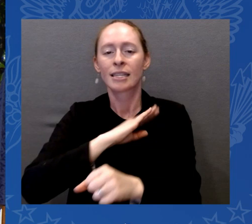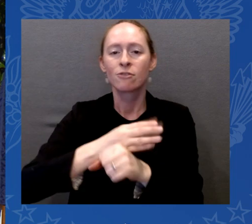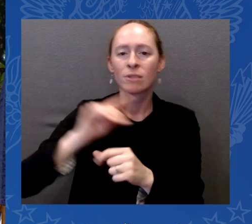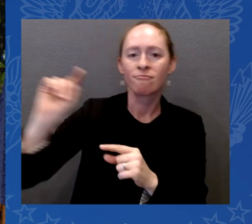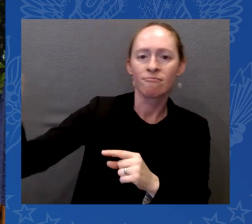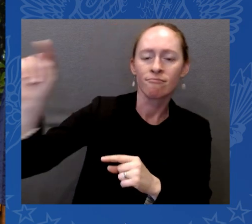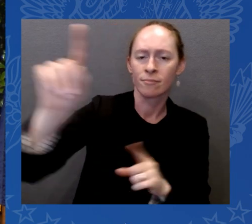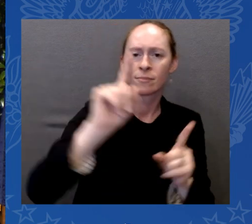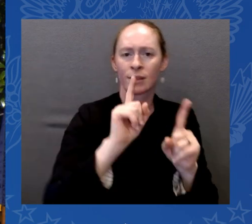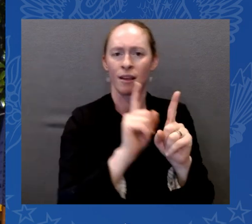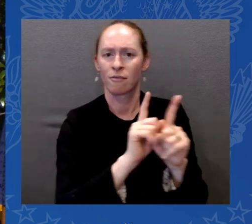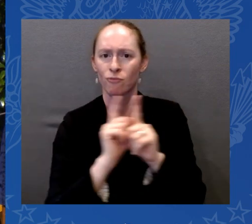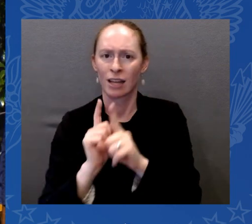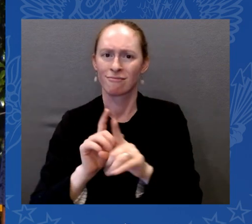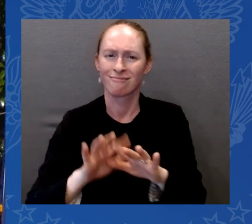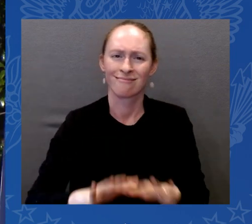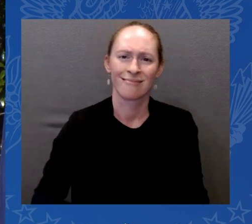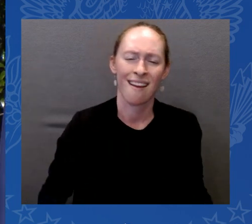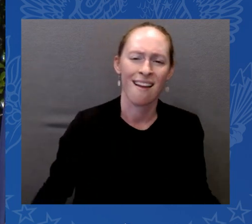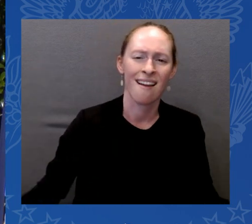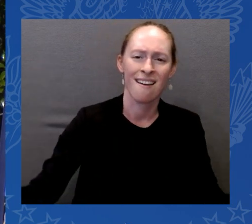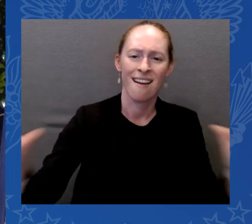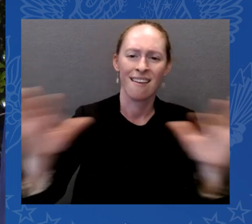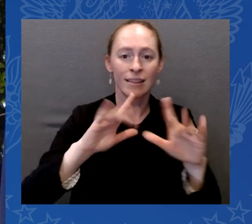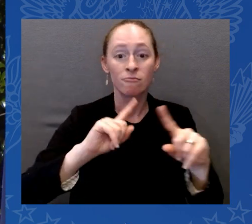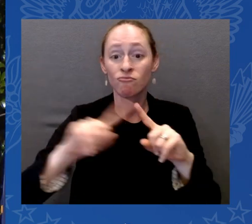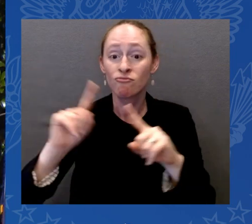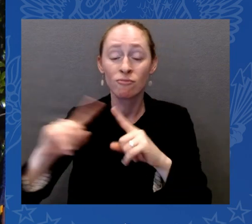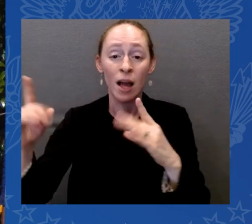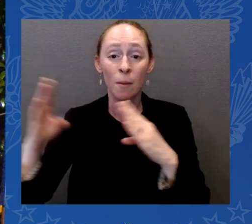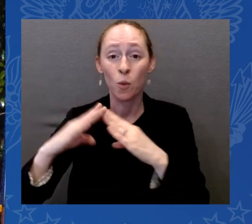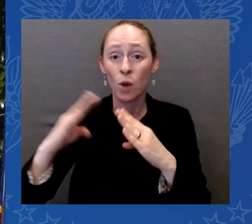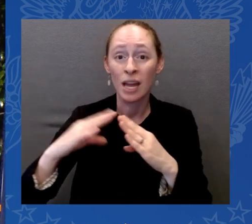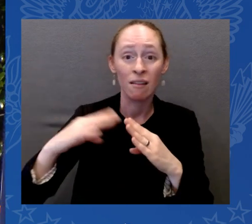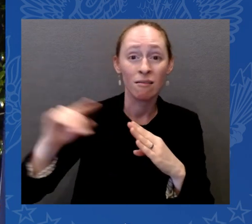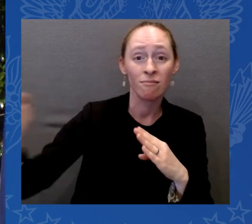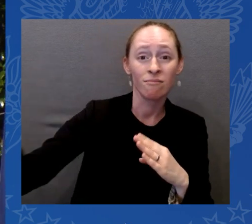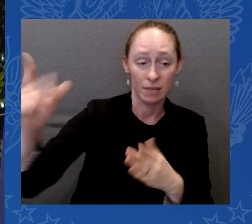that have been smothered by the legacy of pollution. Tommy -- Senator Carper --